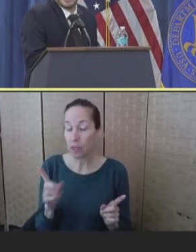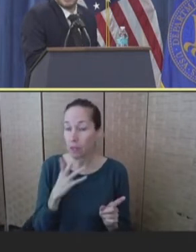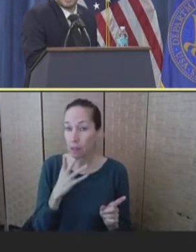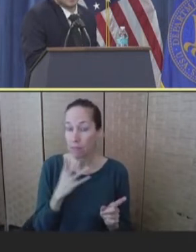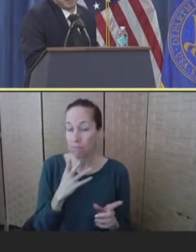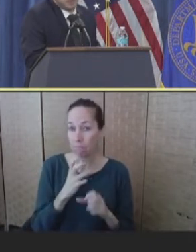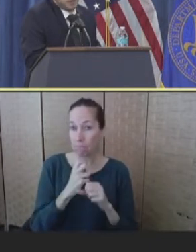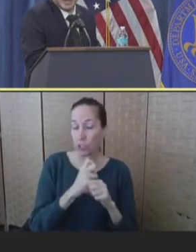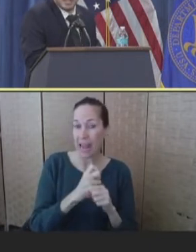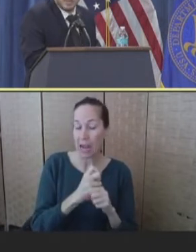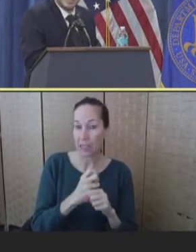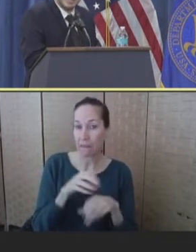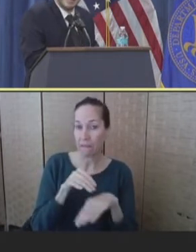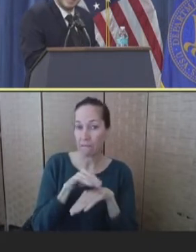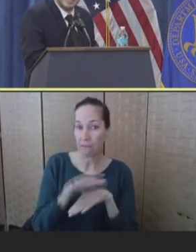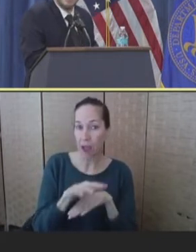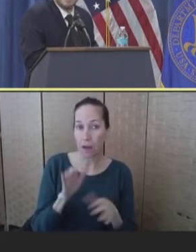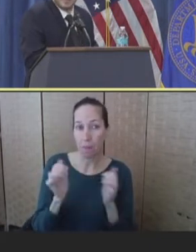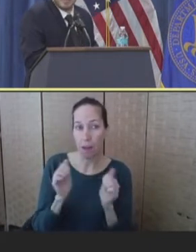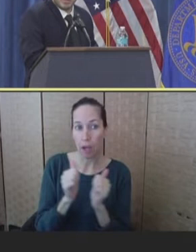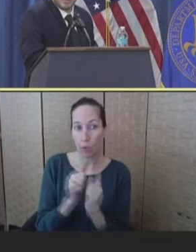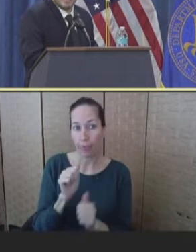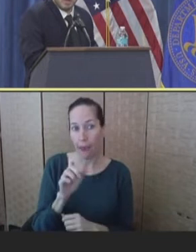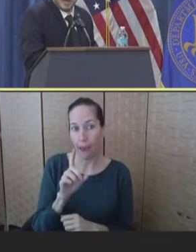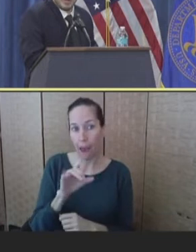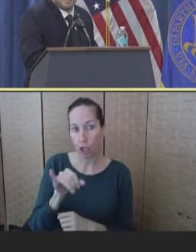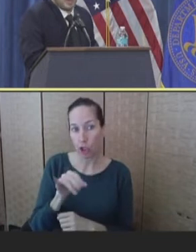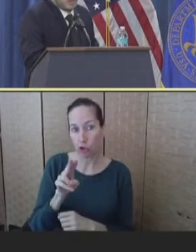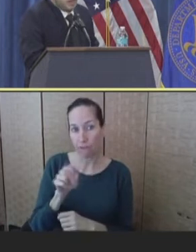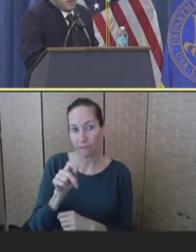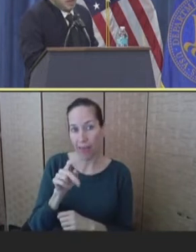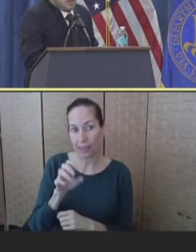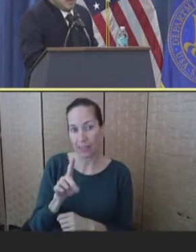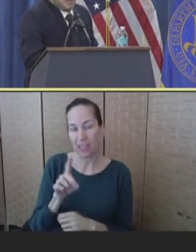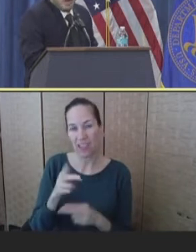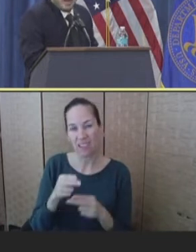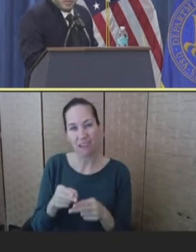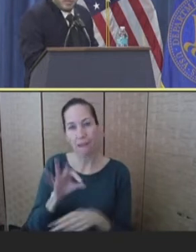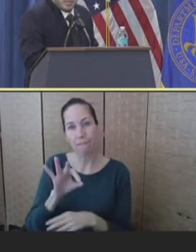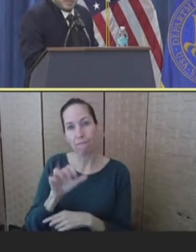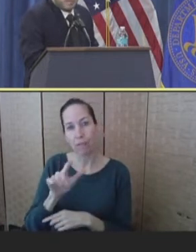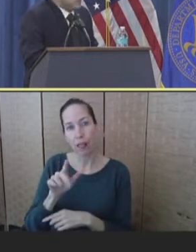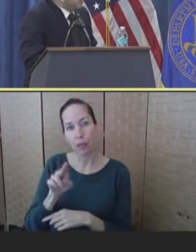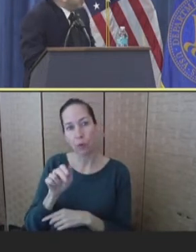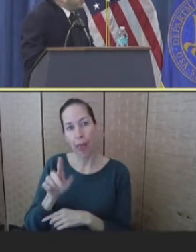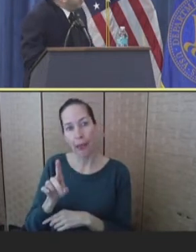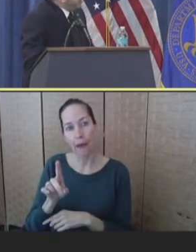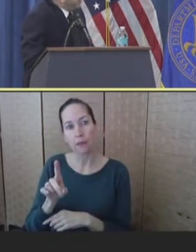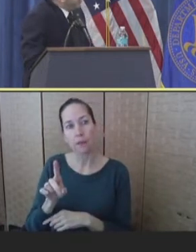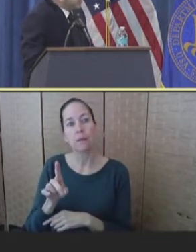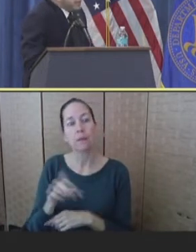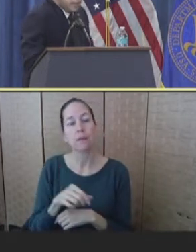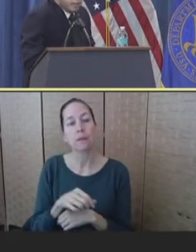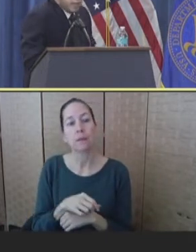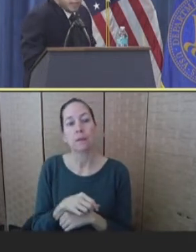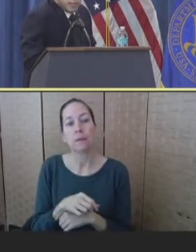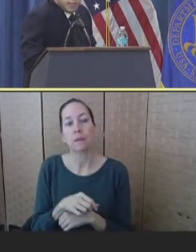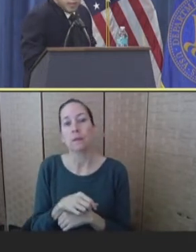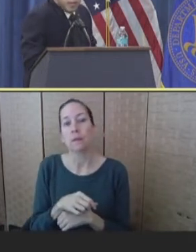births or the adjuvant of vaccine on the market, Fluad, and the non-adjuvanted. And indeed, there is.